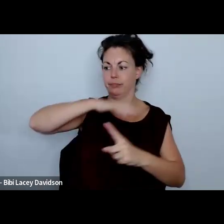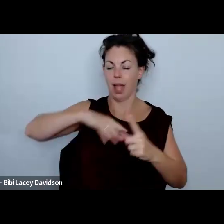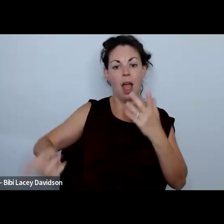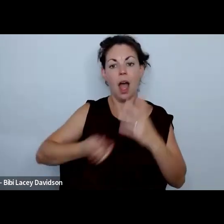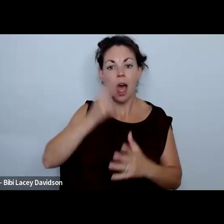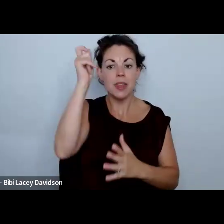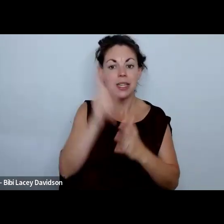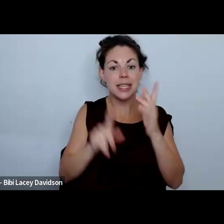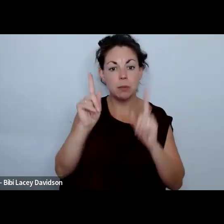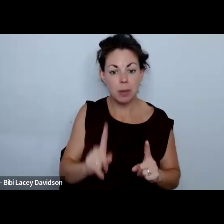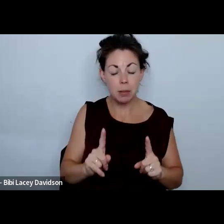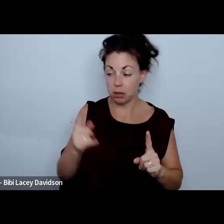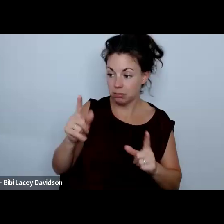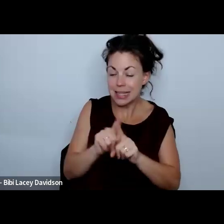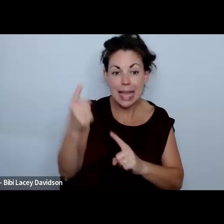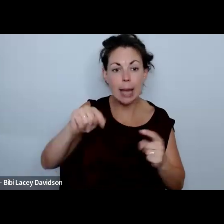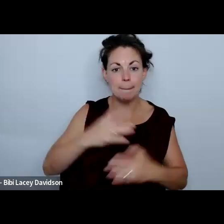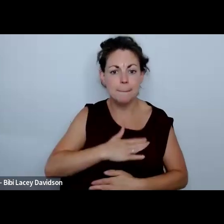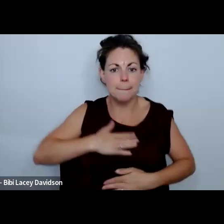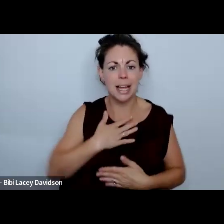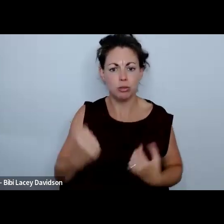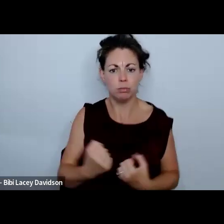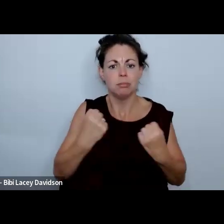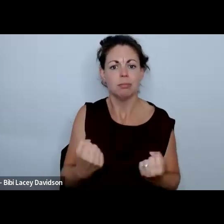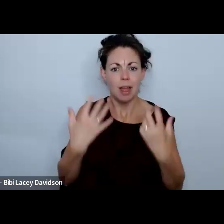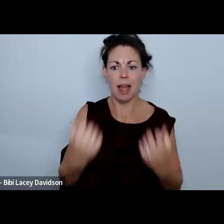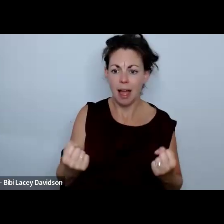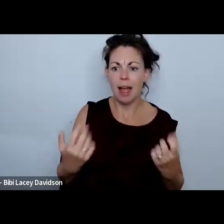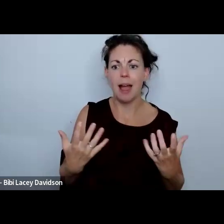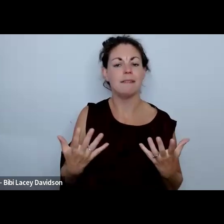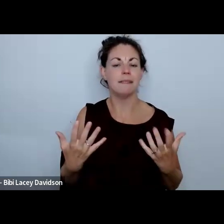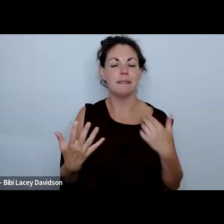team that reflects that right now in a professional environment too.